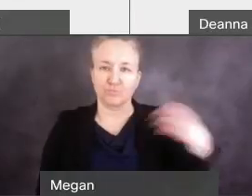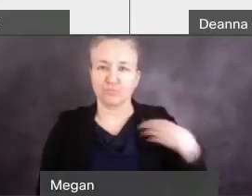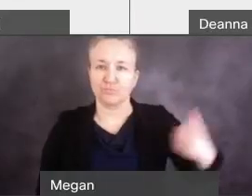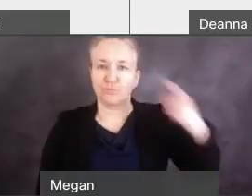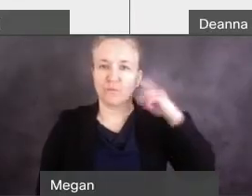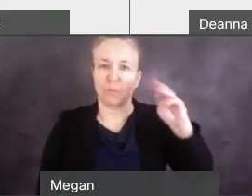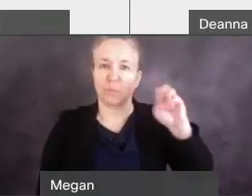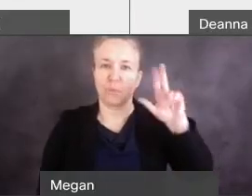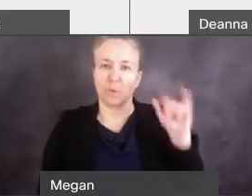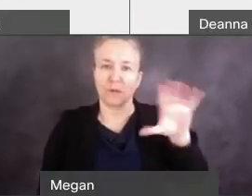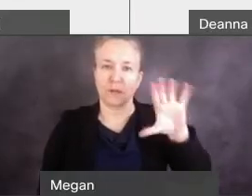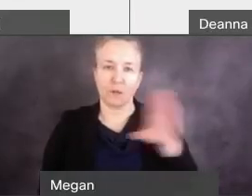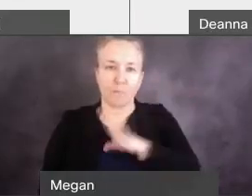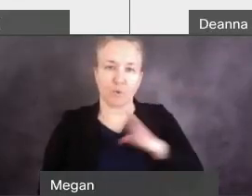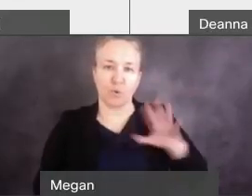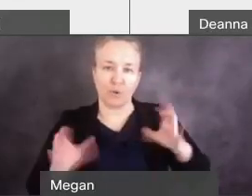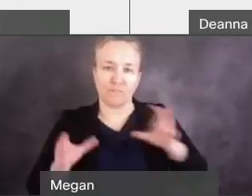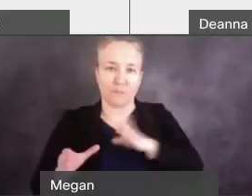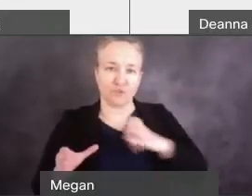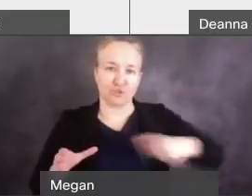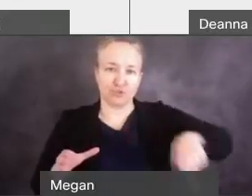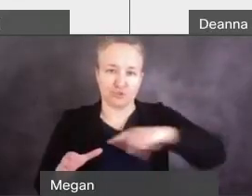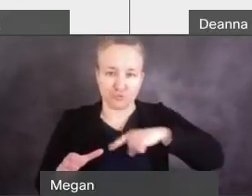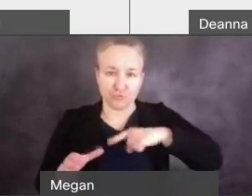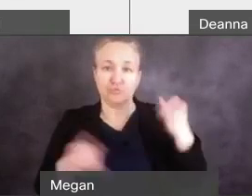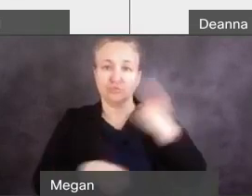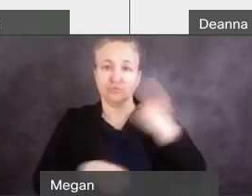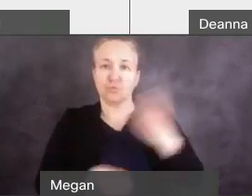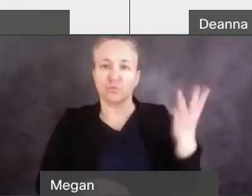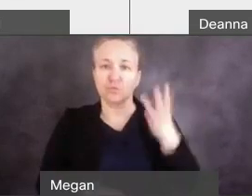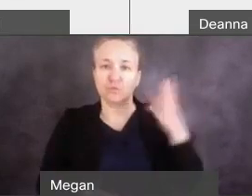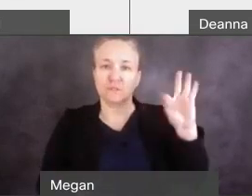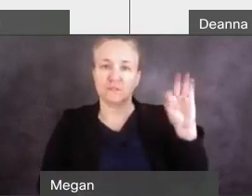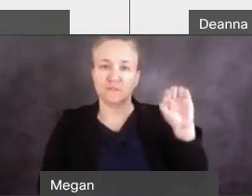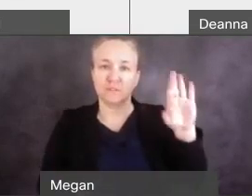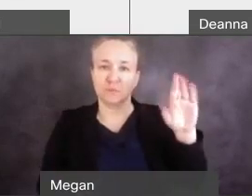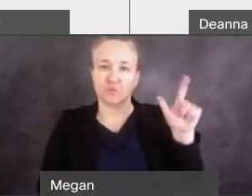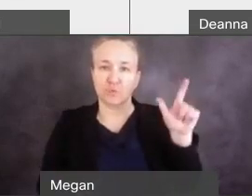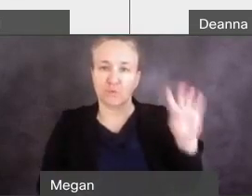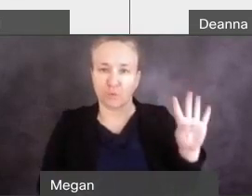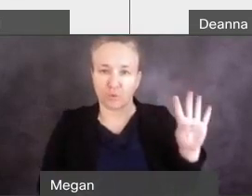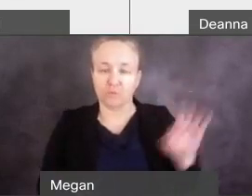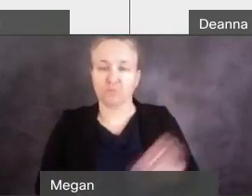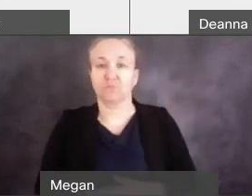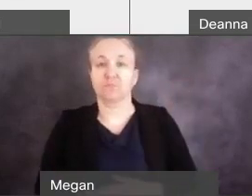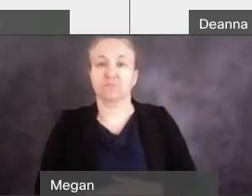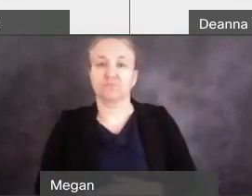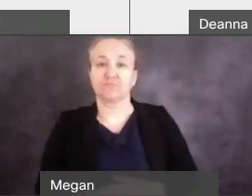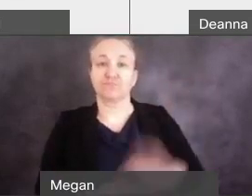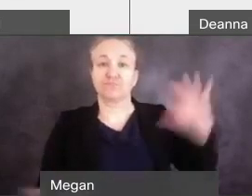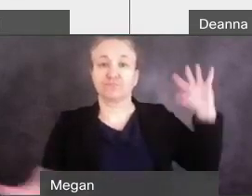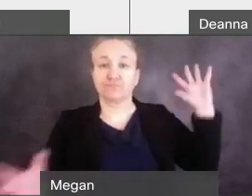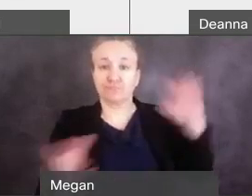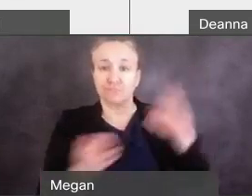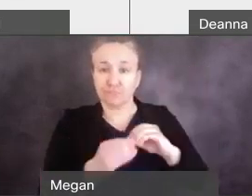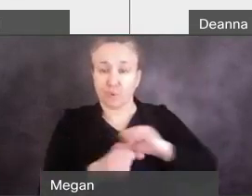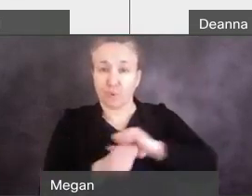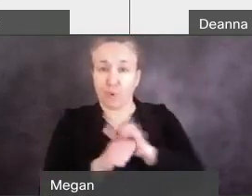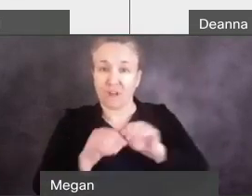of Commissioners. Today is Wednesday, February the 24th. We are in week 51 of the COVID pandemic here